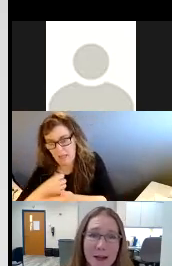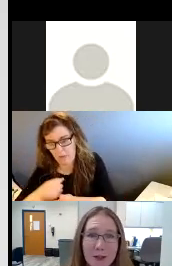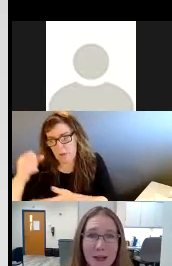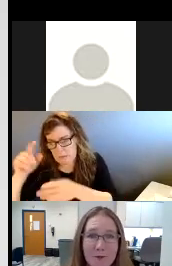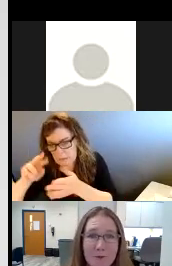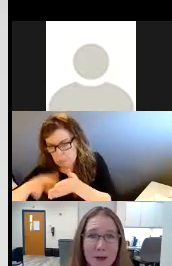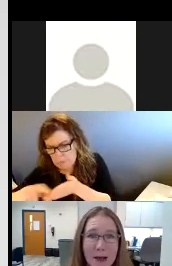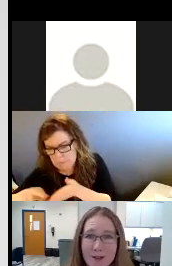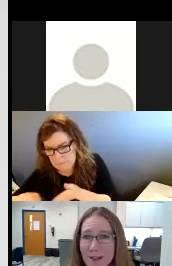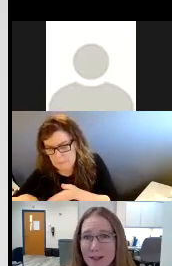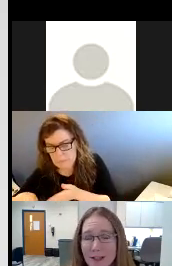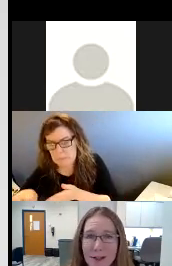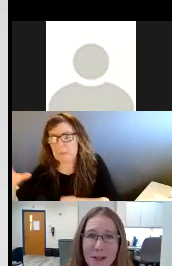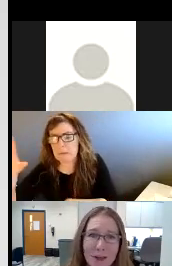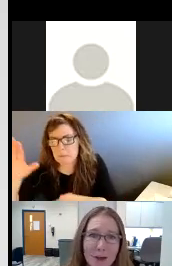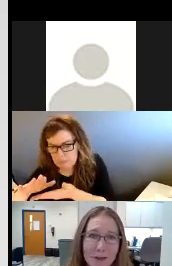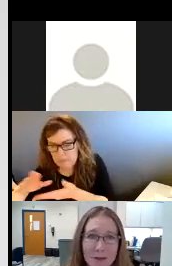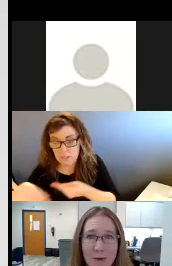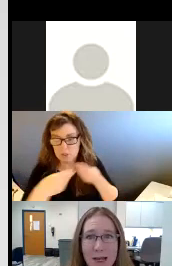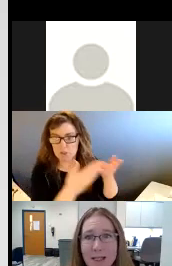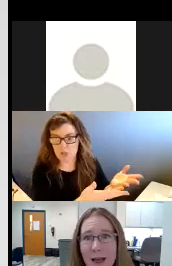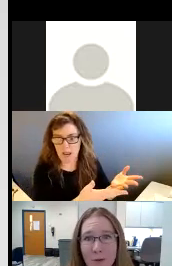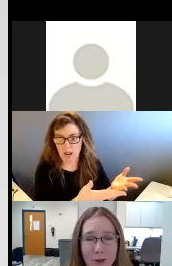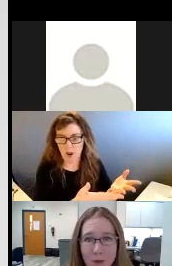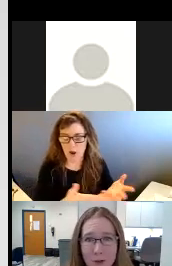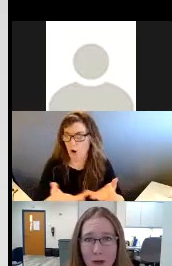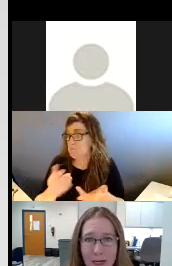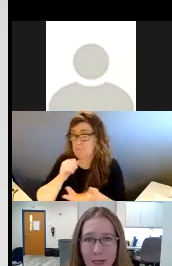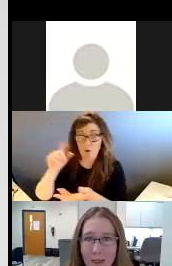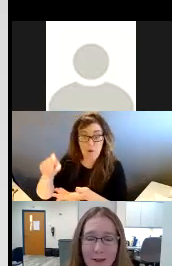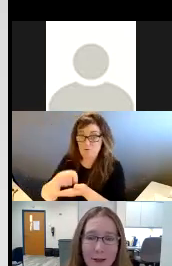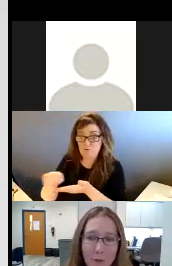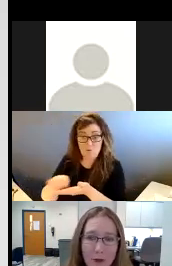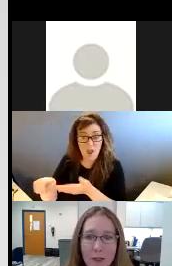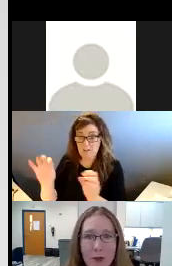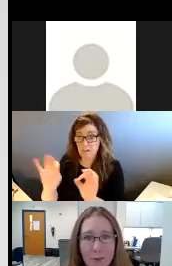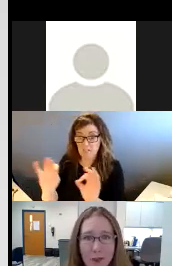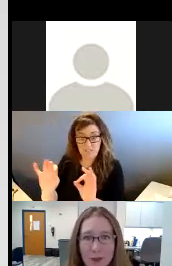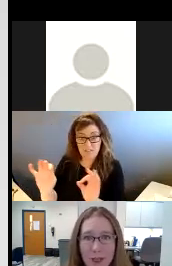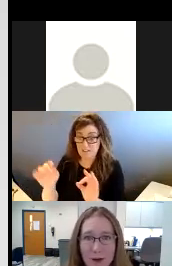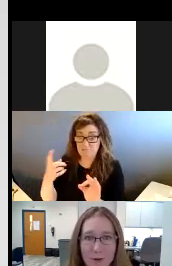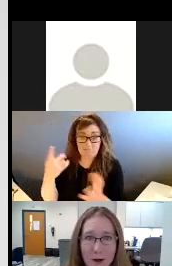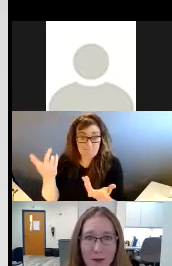RIGHT IN TIME. THEY DON'T HAVE TO FIGURE OUT HOW TO SEND IT OR WRITE IT DOWN. WE ARE DOING ALL THE WRITING.